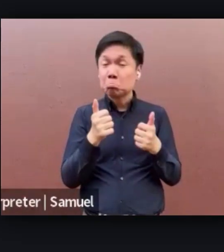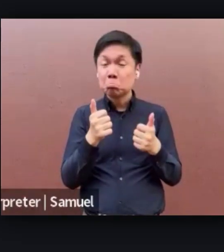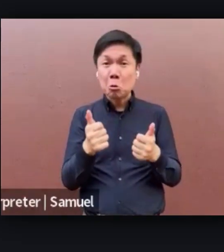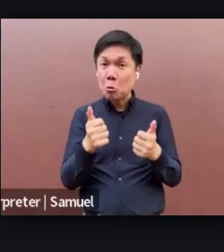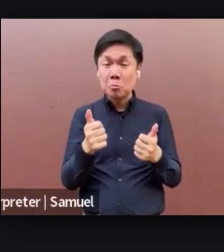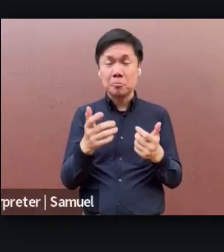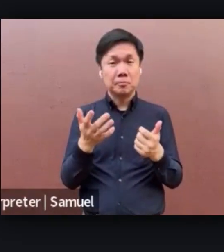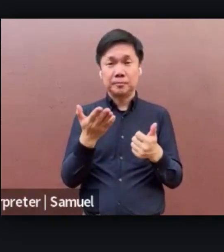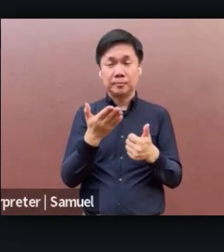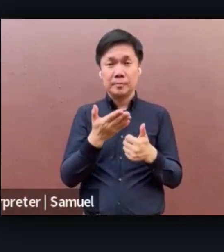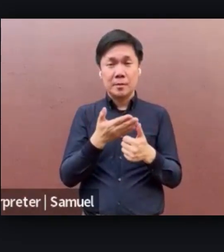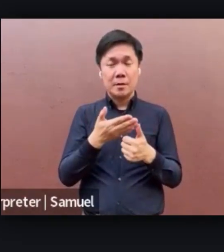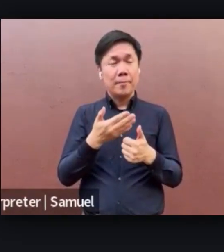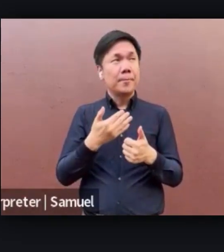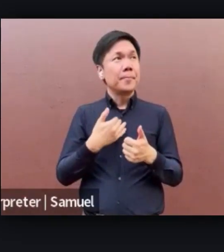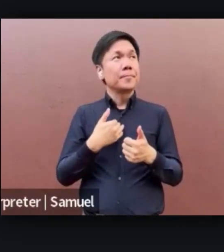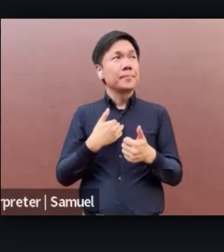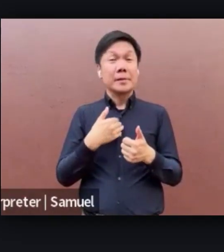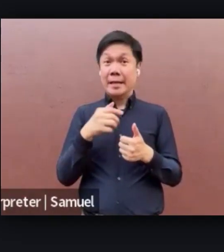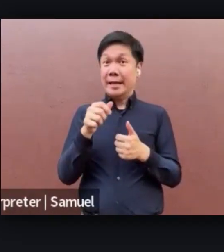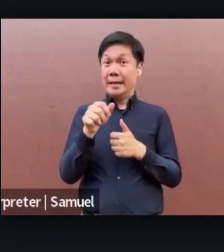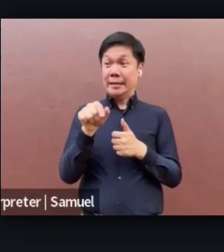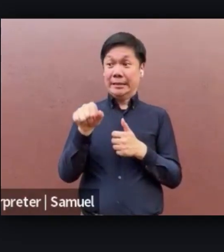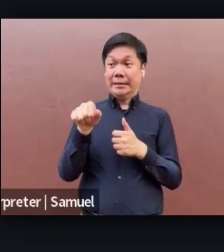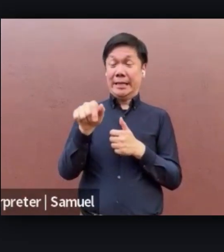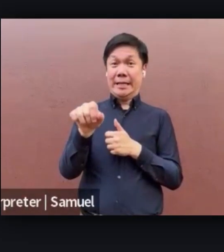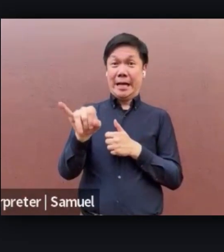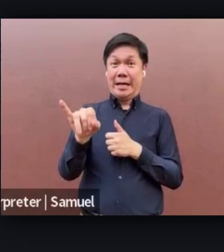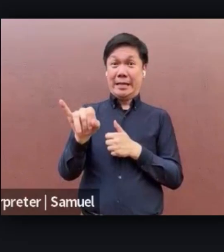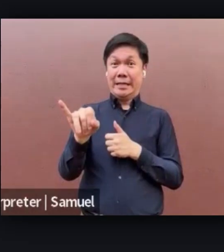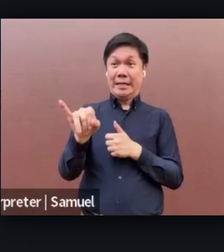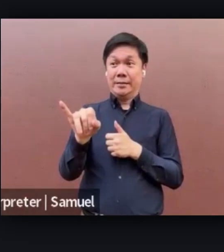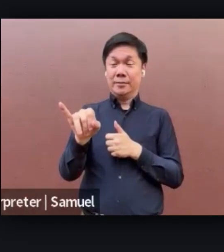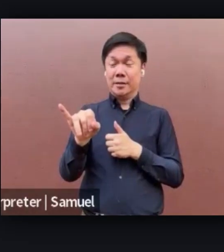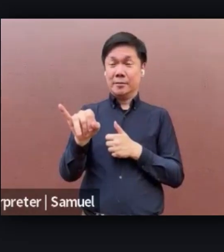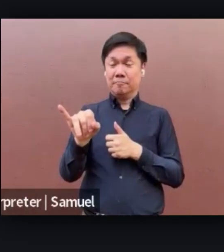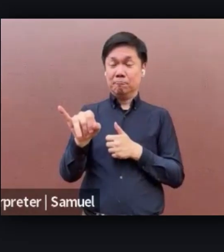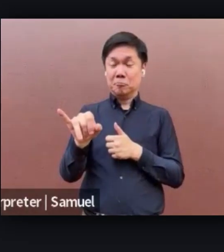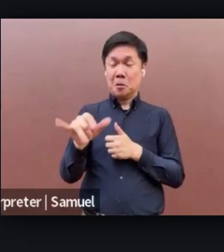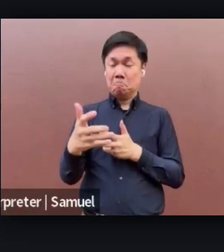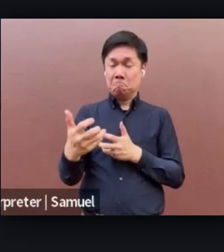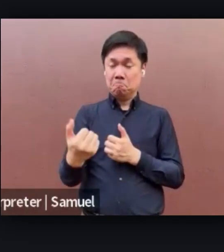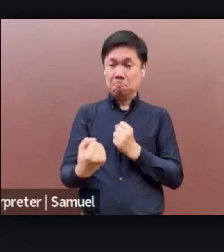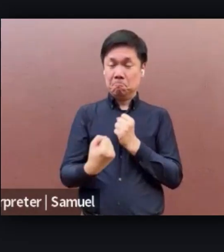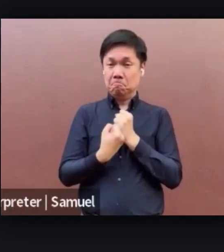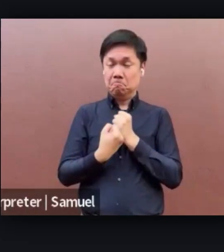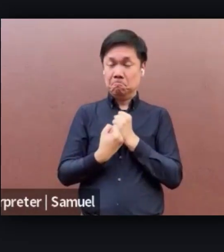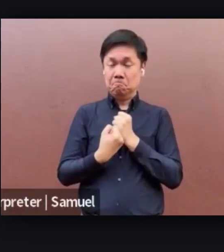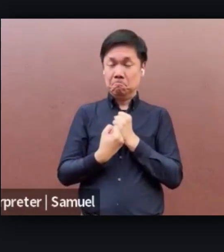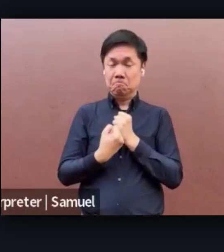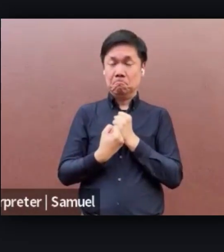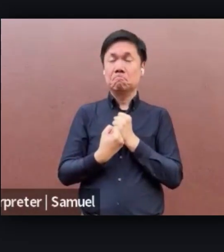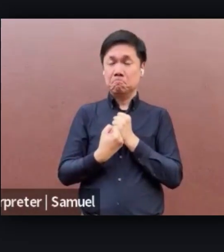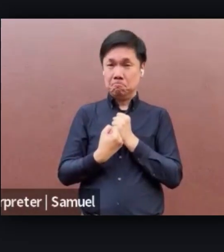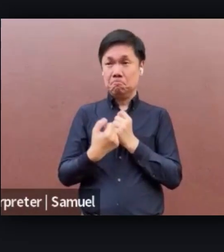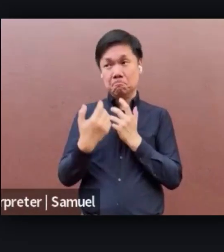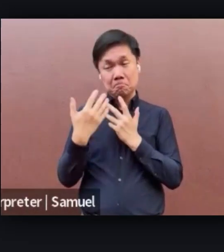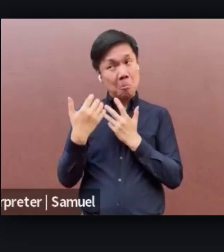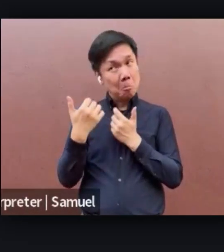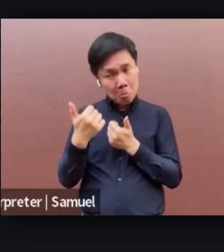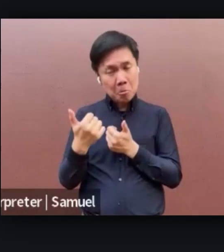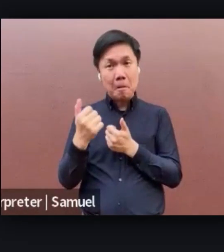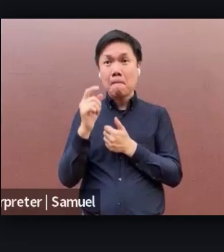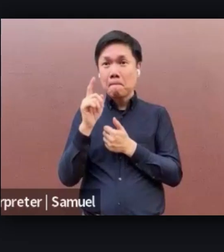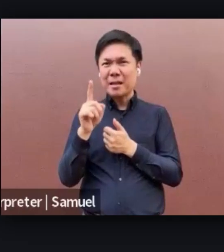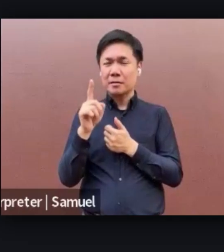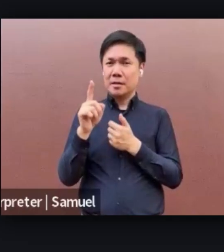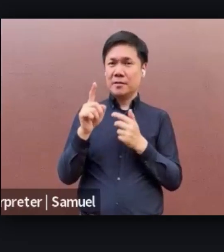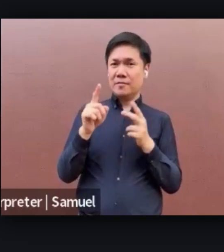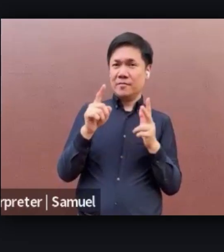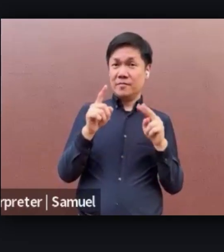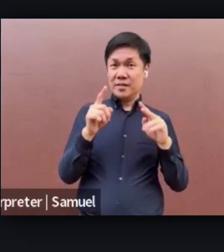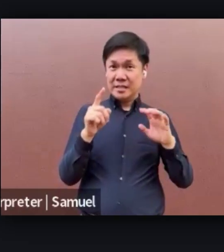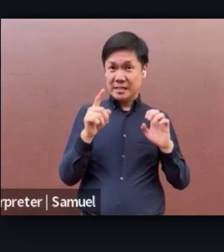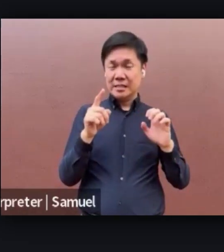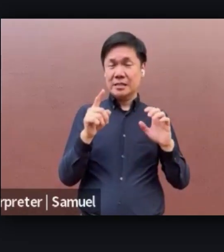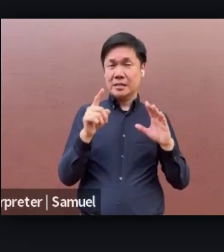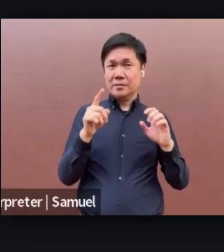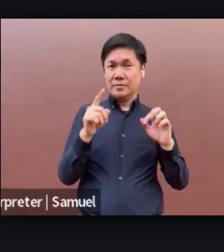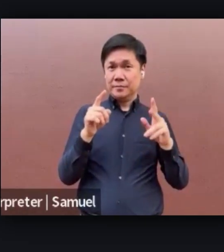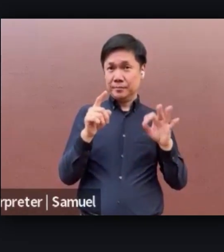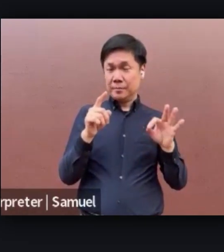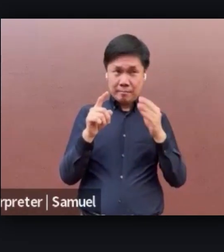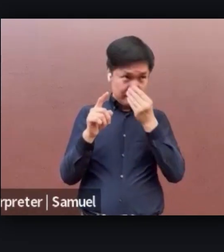While it's wonderful that these AI systems can help us so much, but I, as Vint said, that there